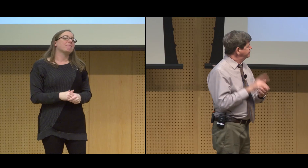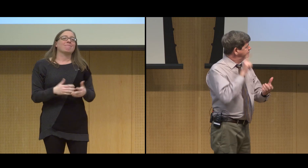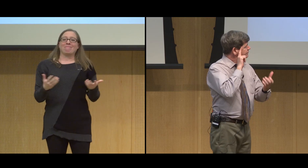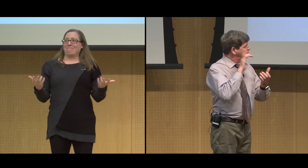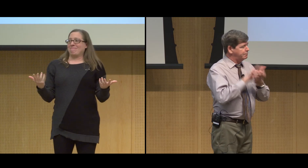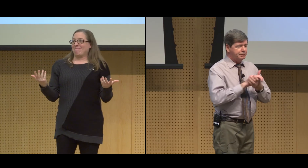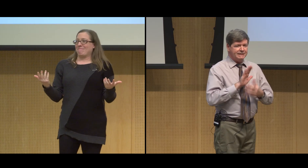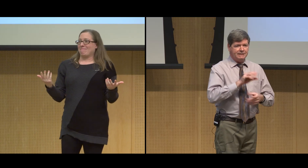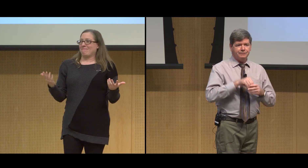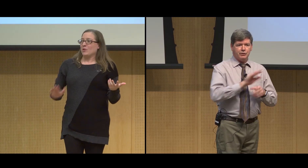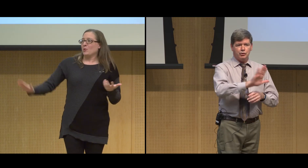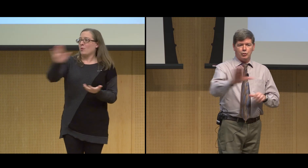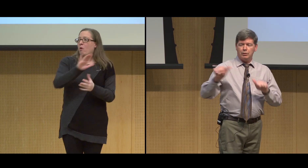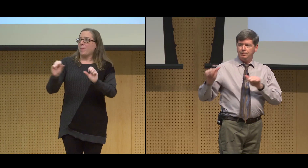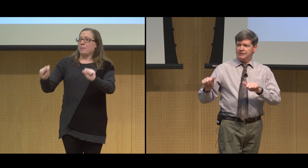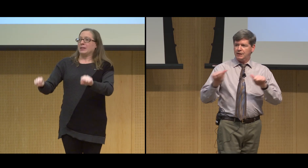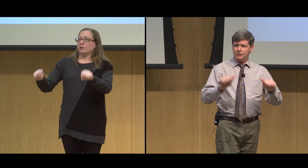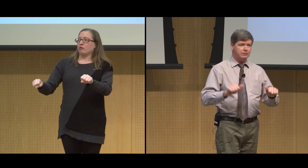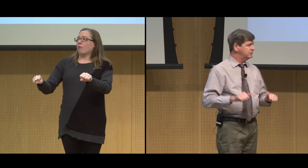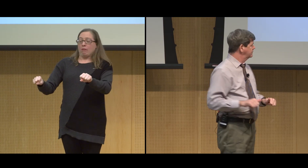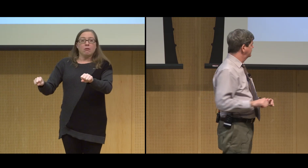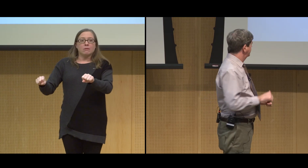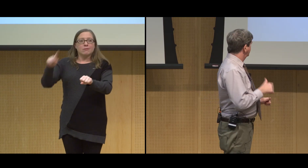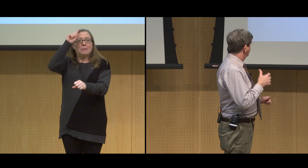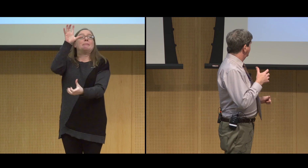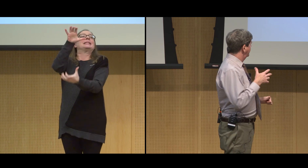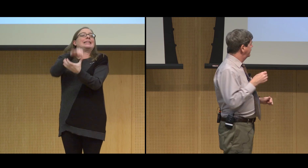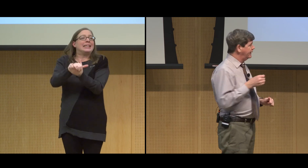Uh...so believe in your potential